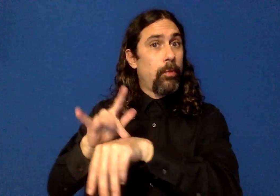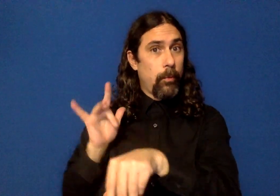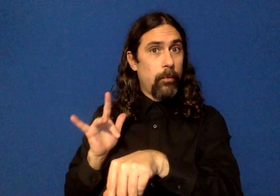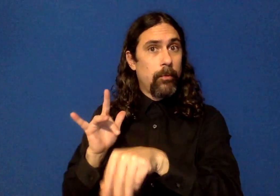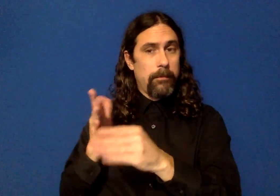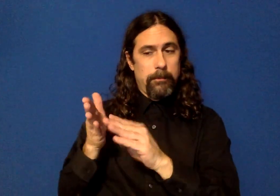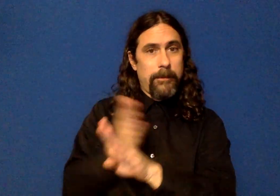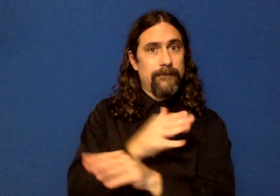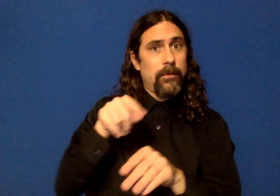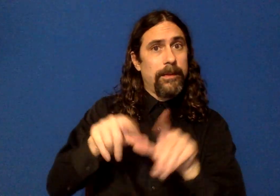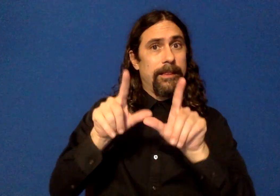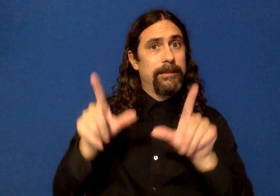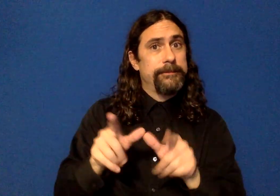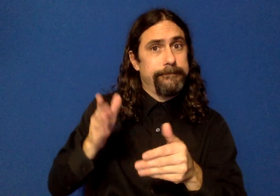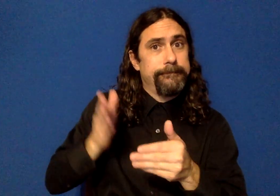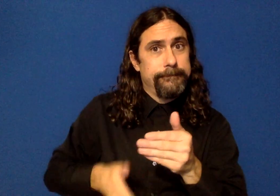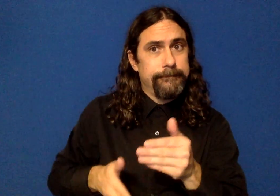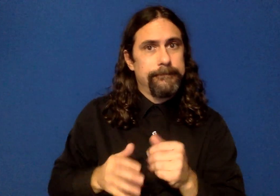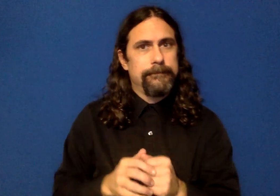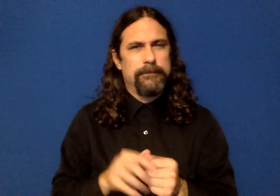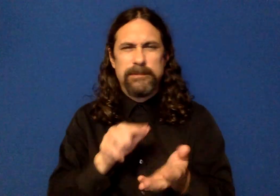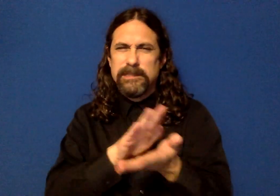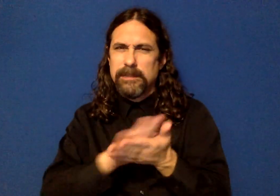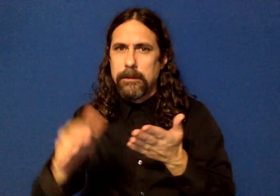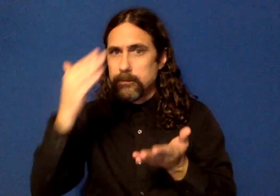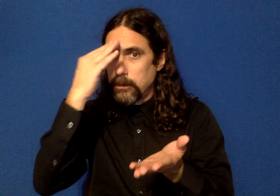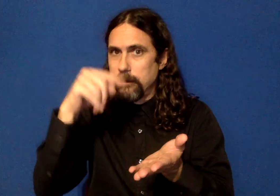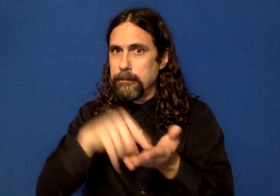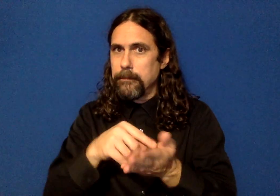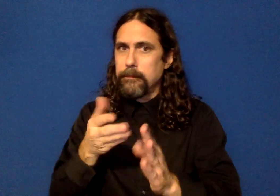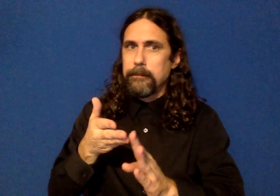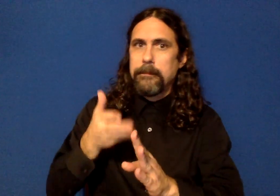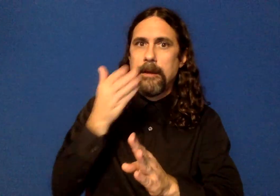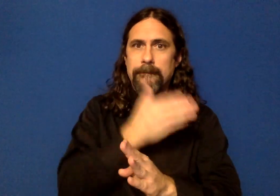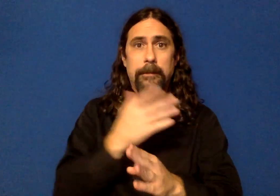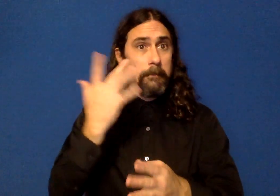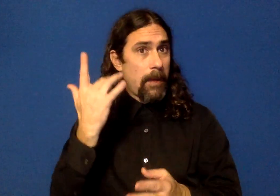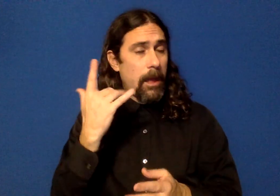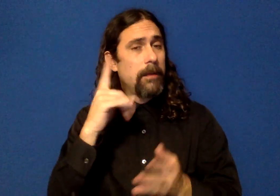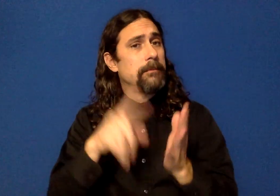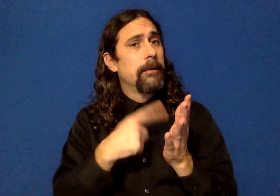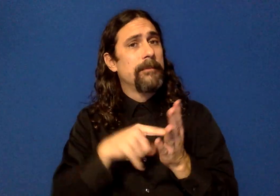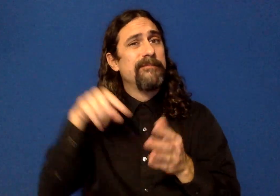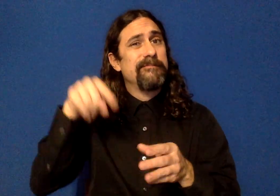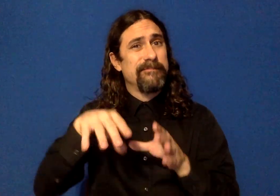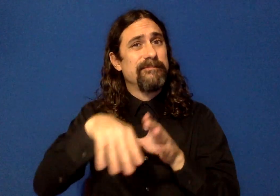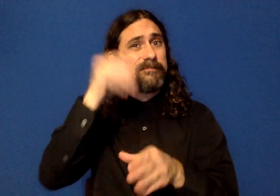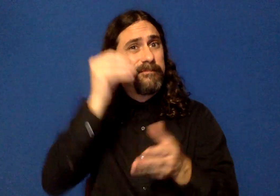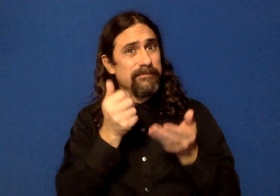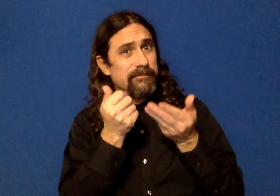current lease says about moving out before the lease is over. This is helpful to know